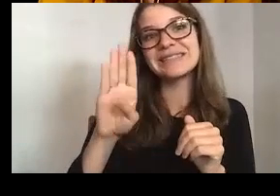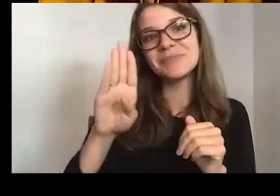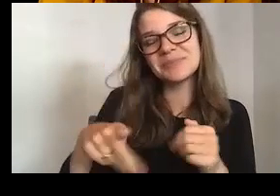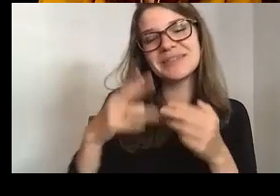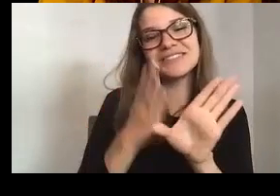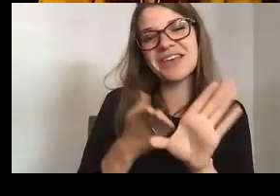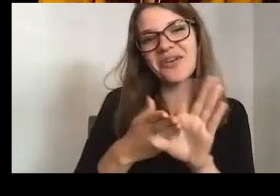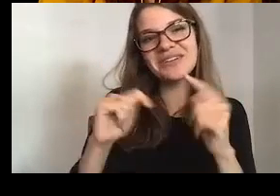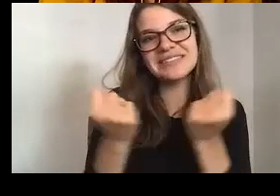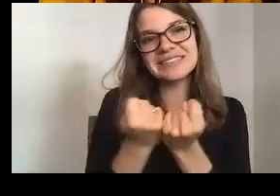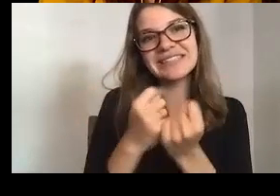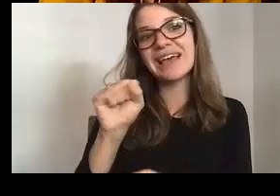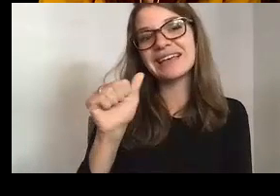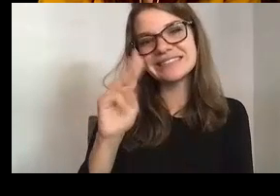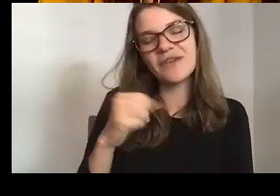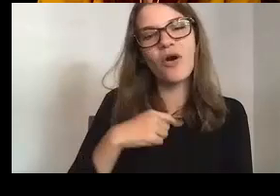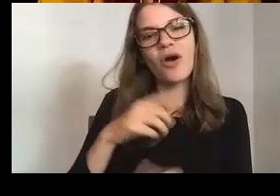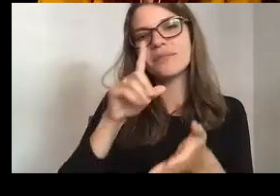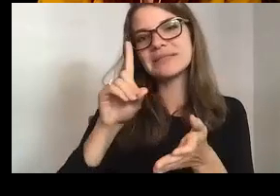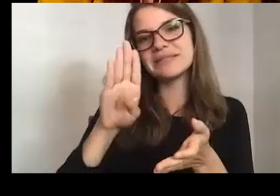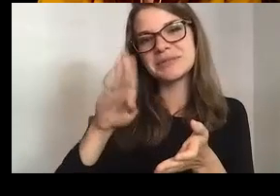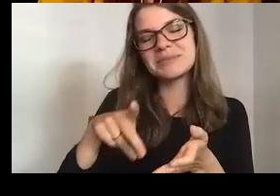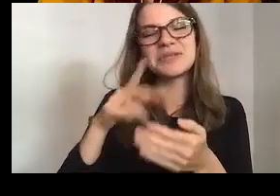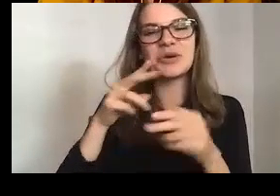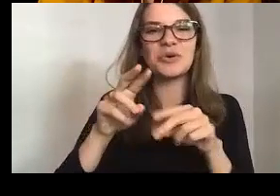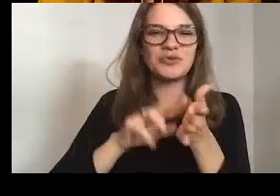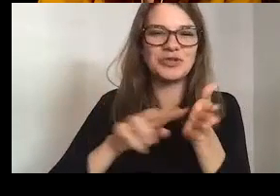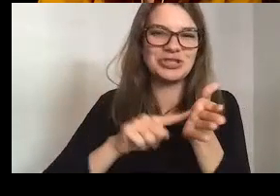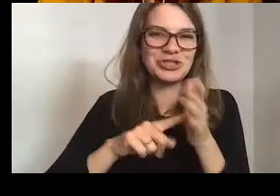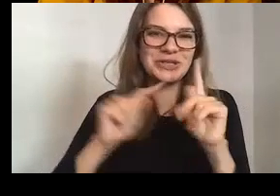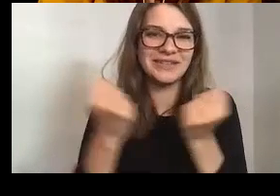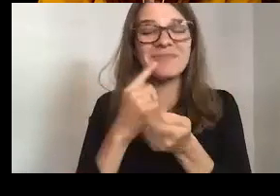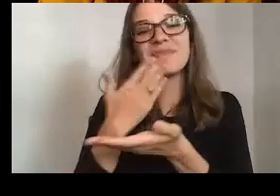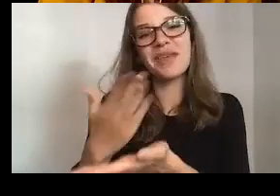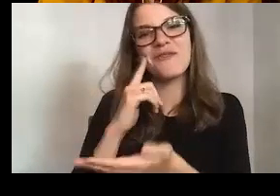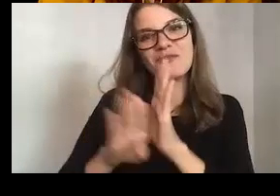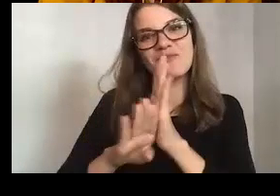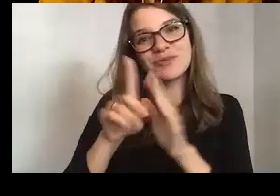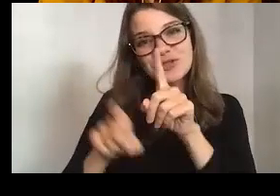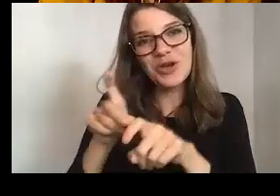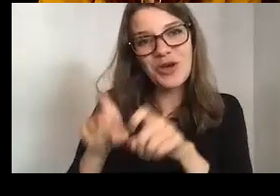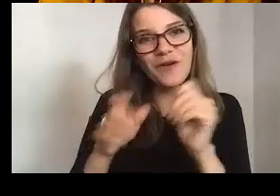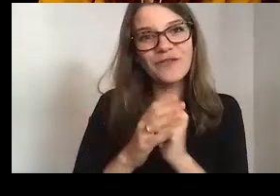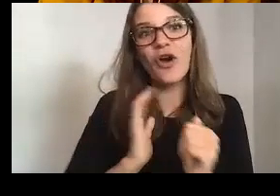Sam from our dbp research team for their help with the survey as well our dbp providers and families